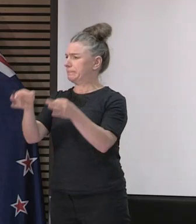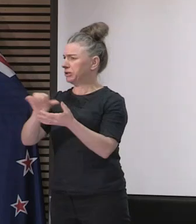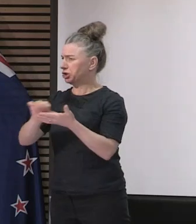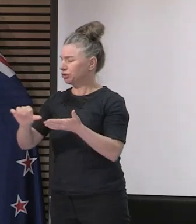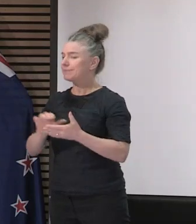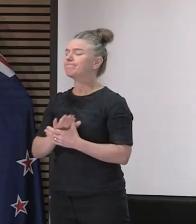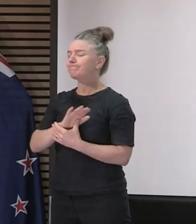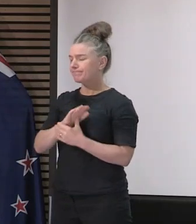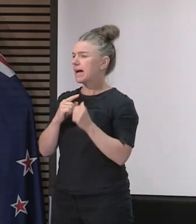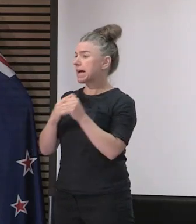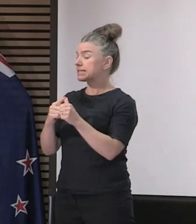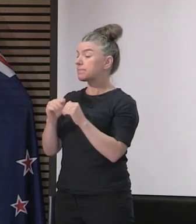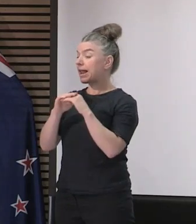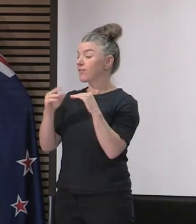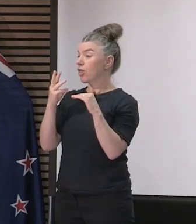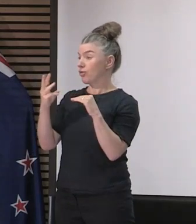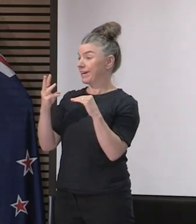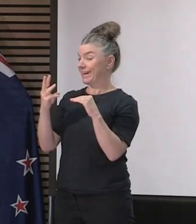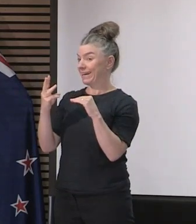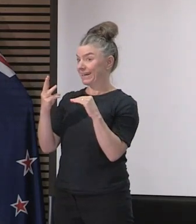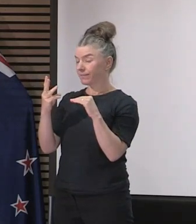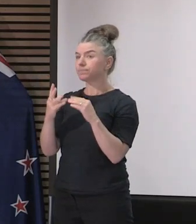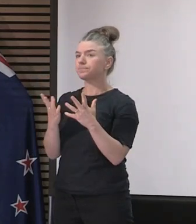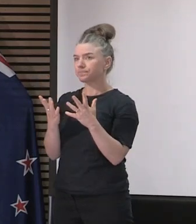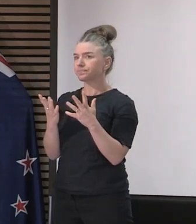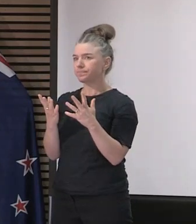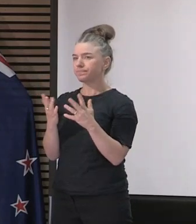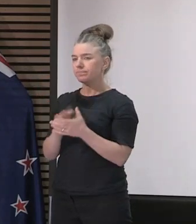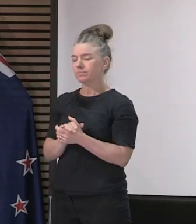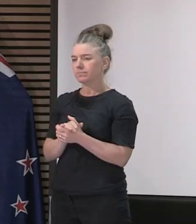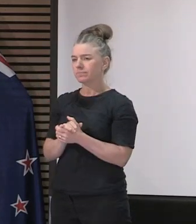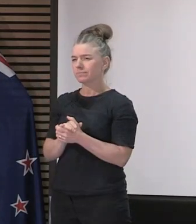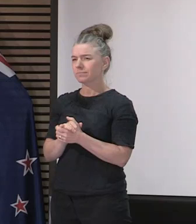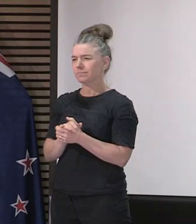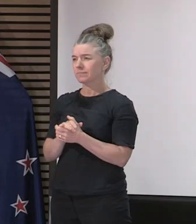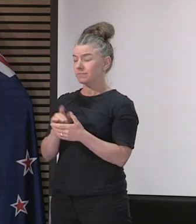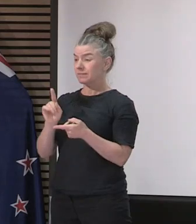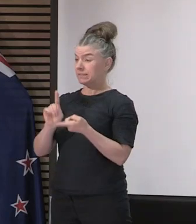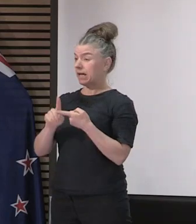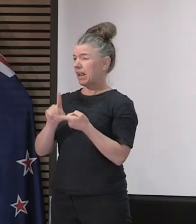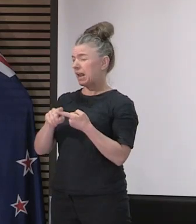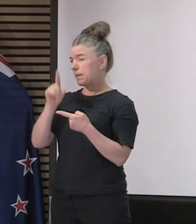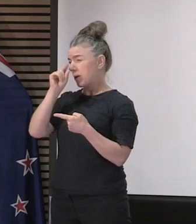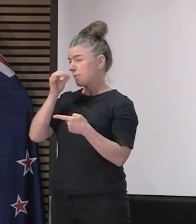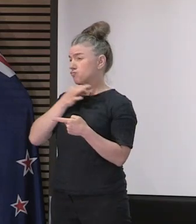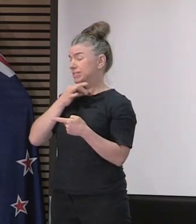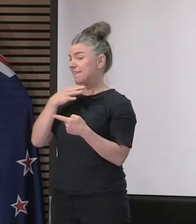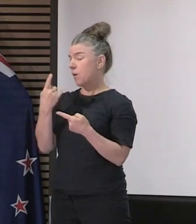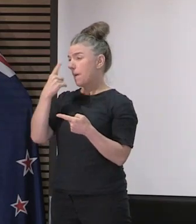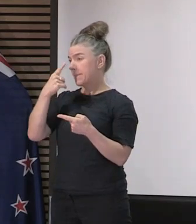about restrictions on surgery? The description around an